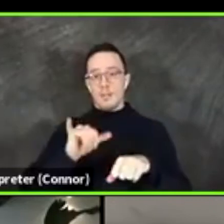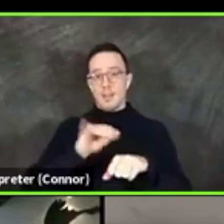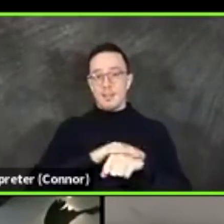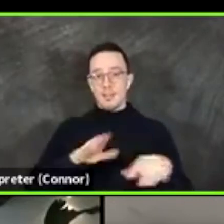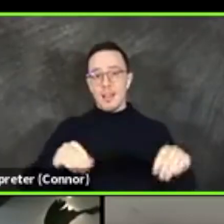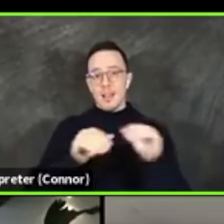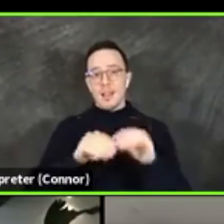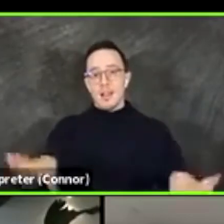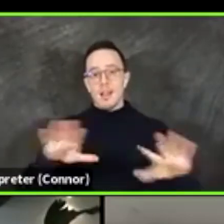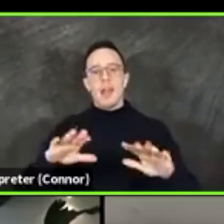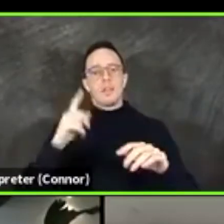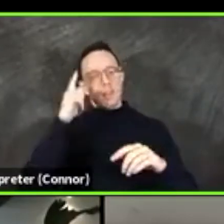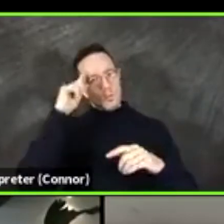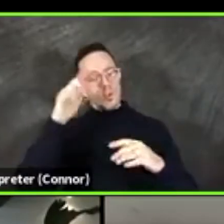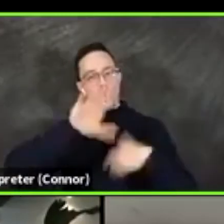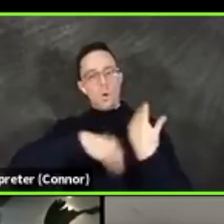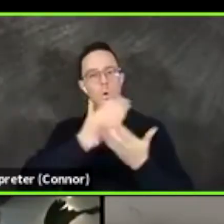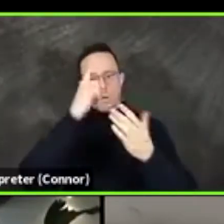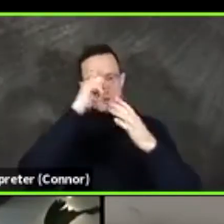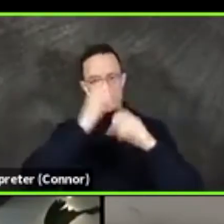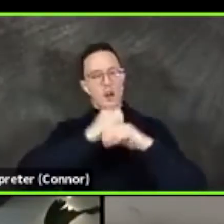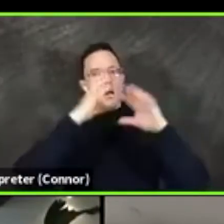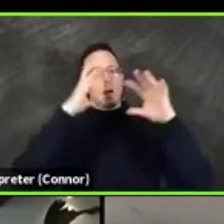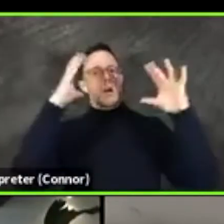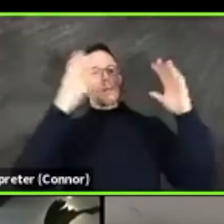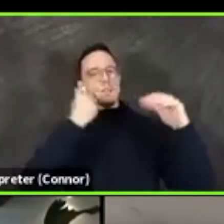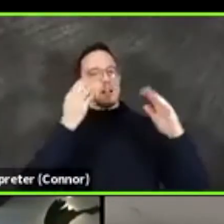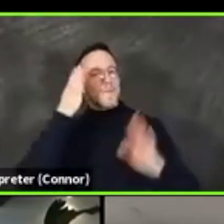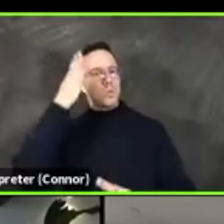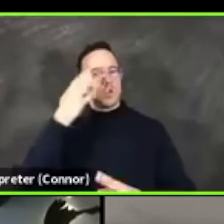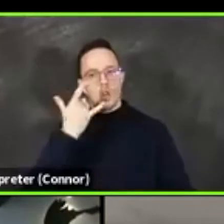WHAT A BETTER FUTURE MIGHT BE, TOGETHER. AND I'VE BEEN COMING INTO AN INTERESTING